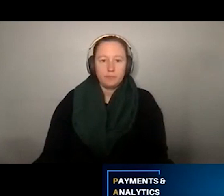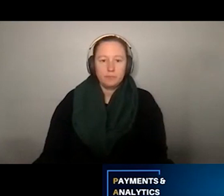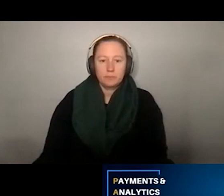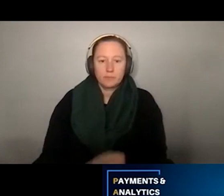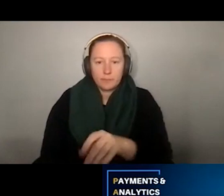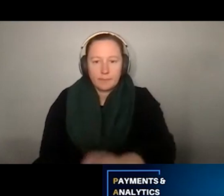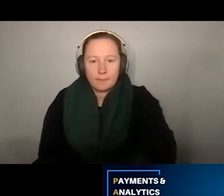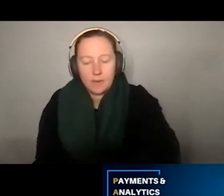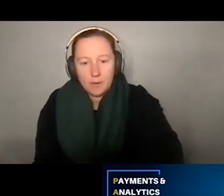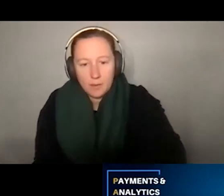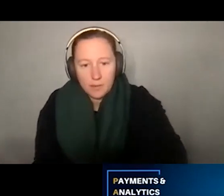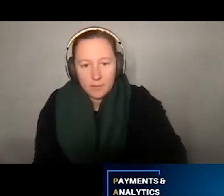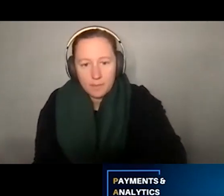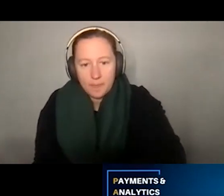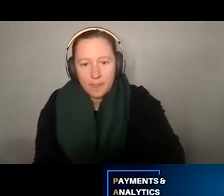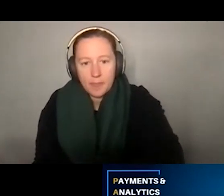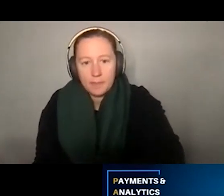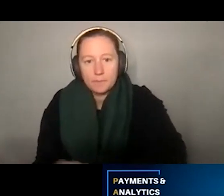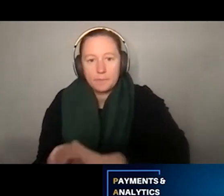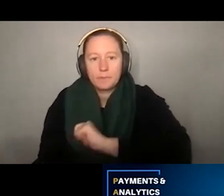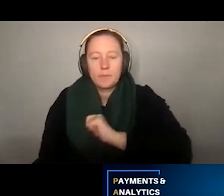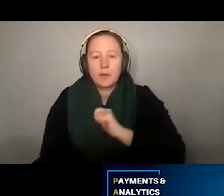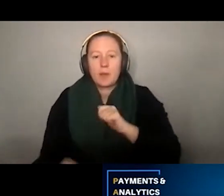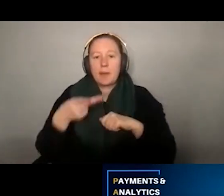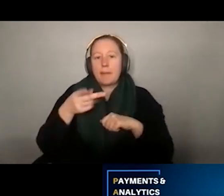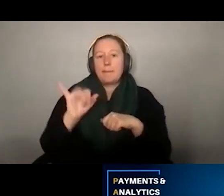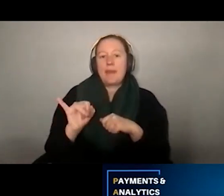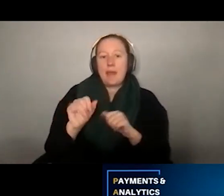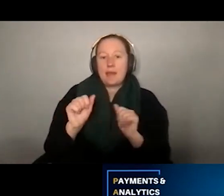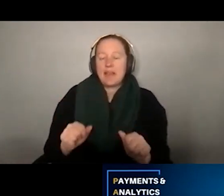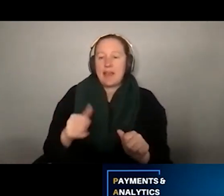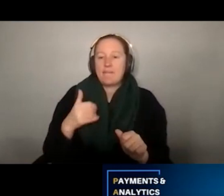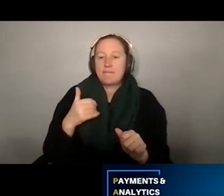it is really a question of access and that is, do PIs have the ability to see